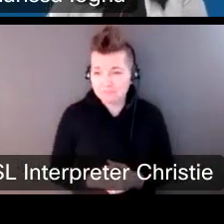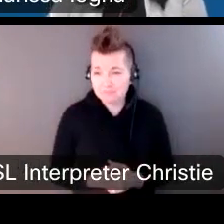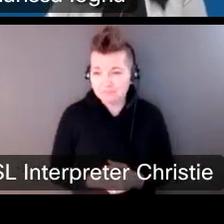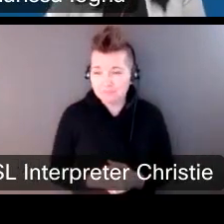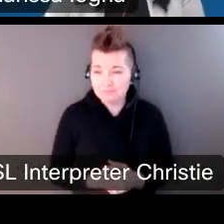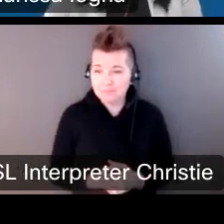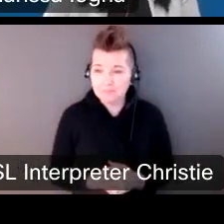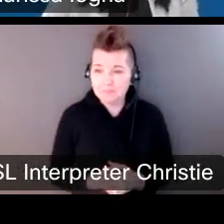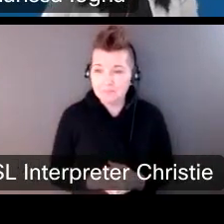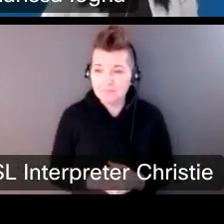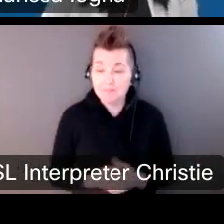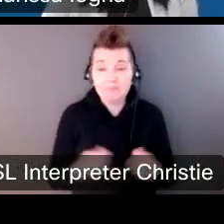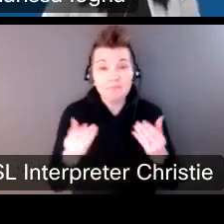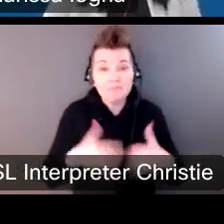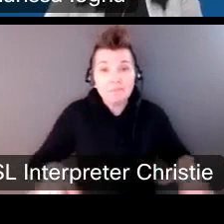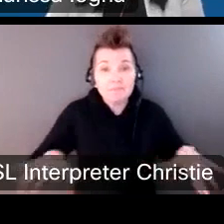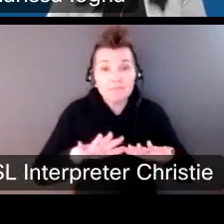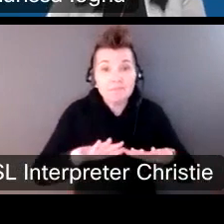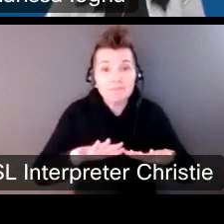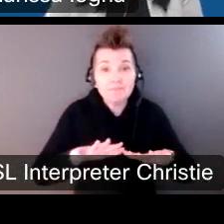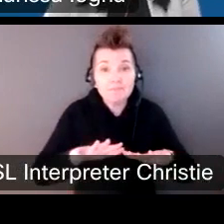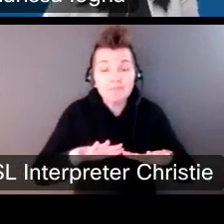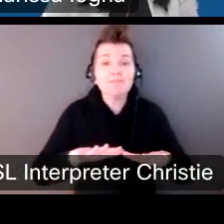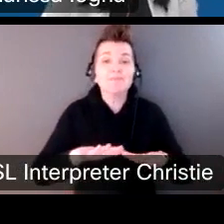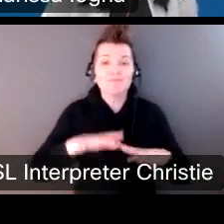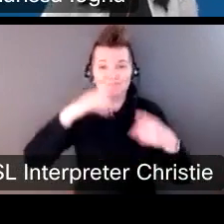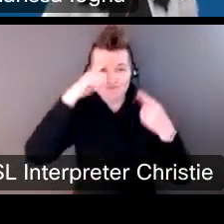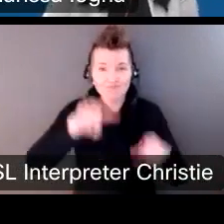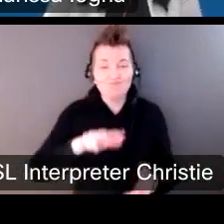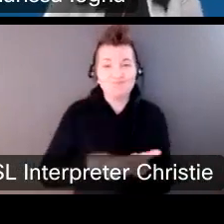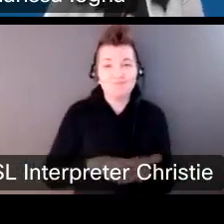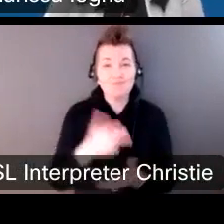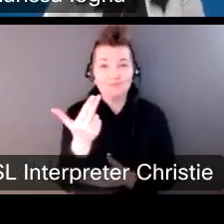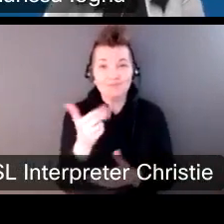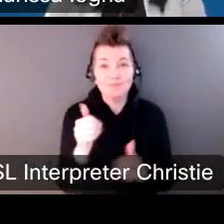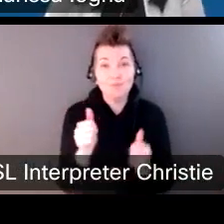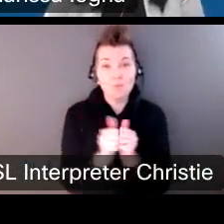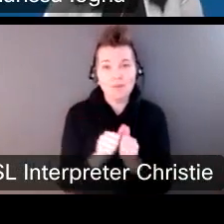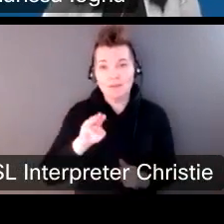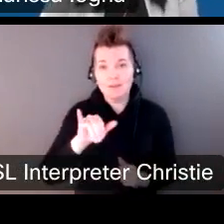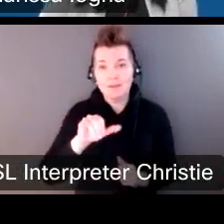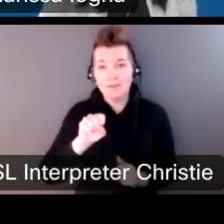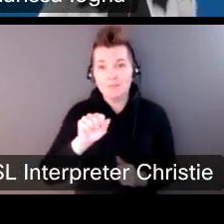The land is covered by Treaty 13 with the Mississaugas of the Credit. We are all Treaty people.